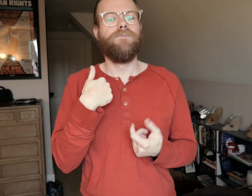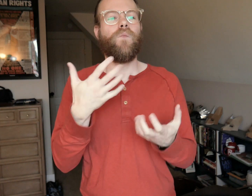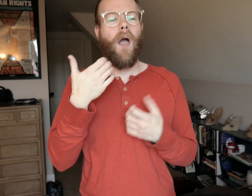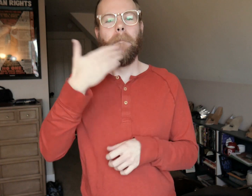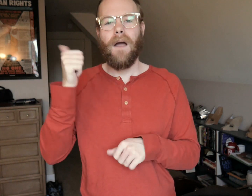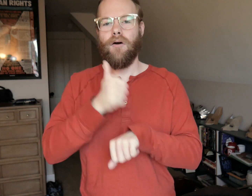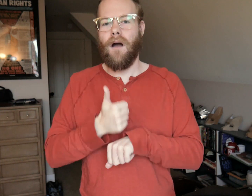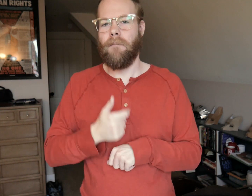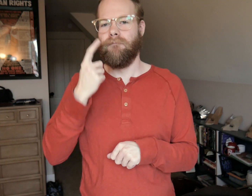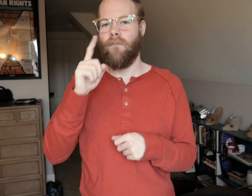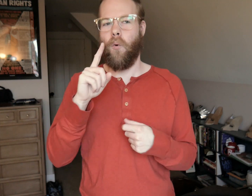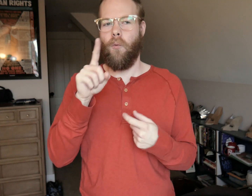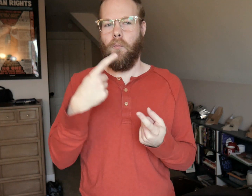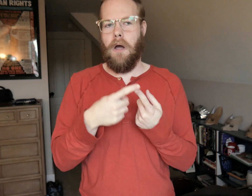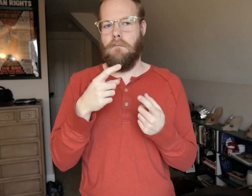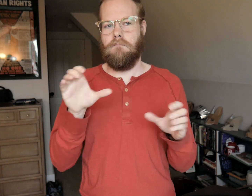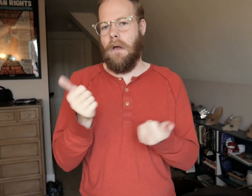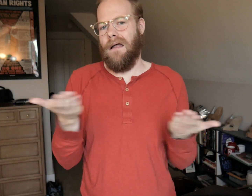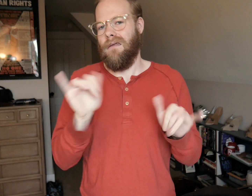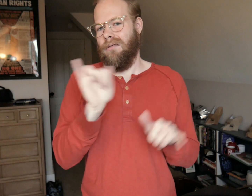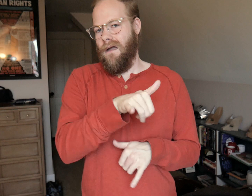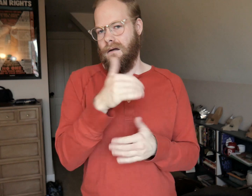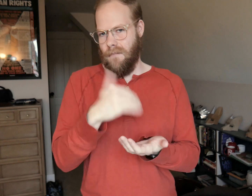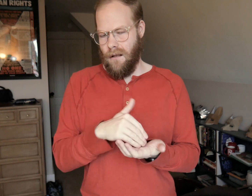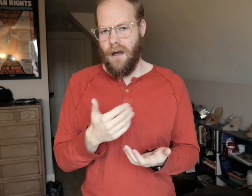I want to have a better set-up for whenever I do something like that again.